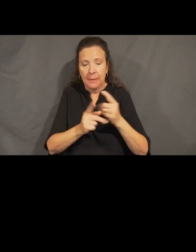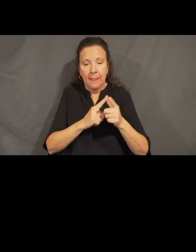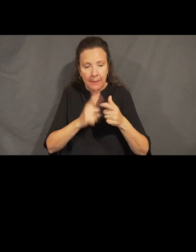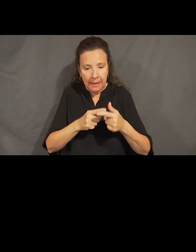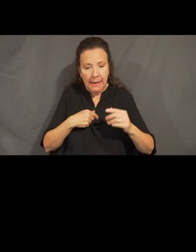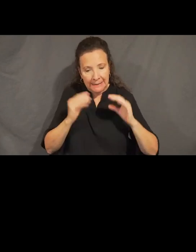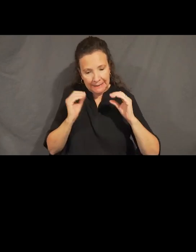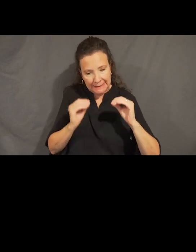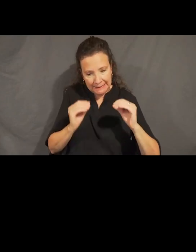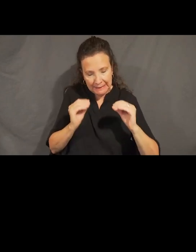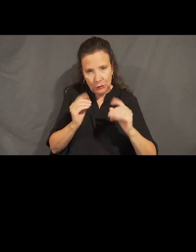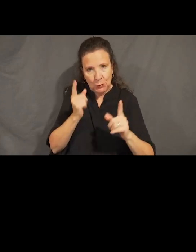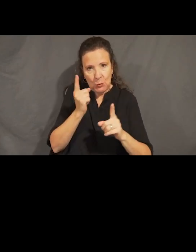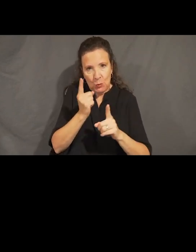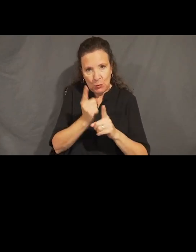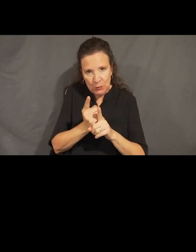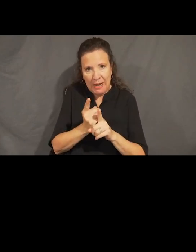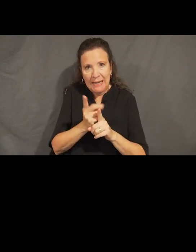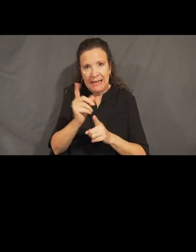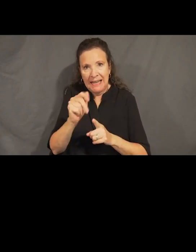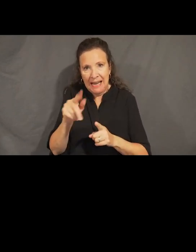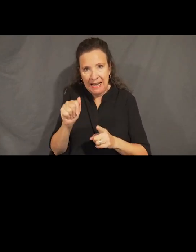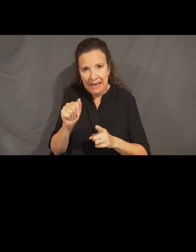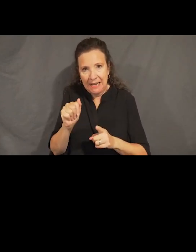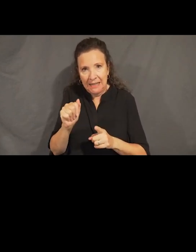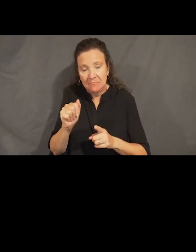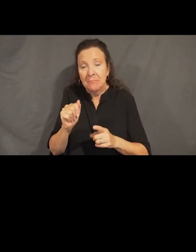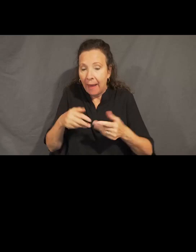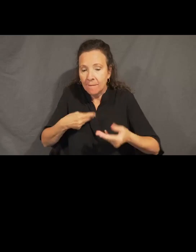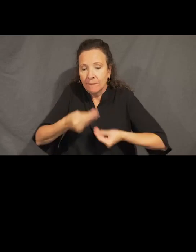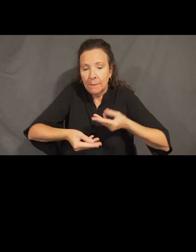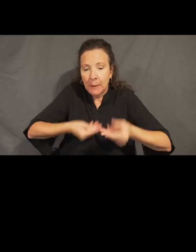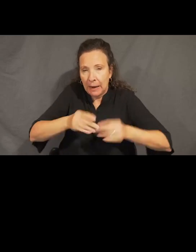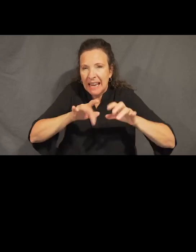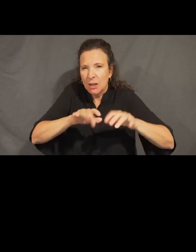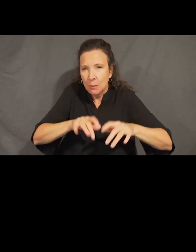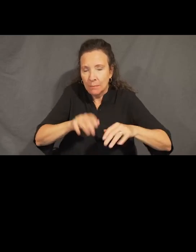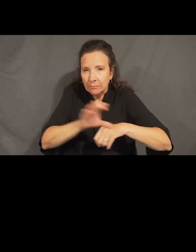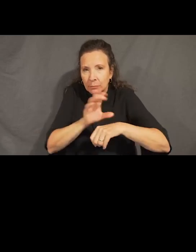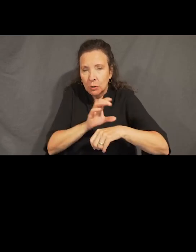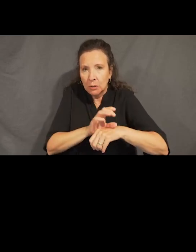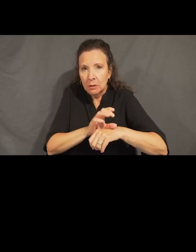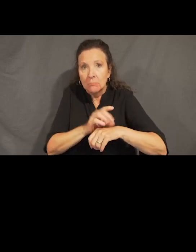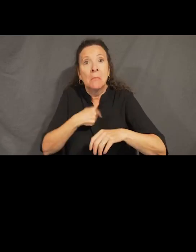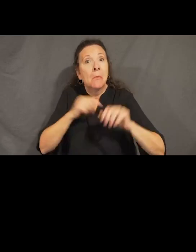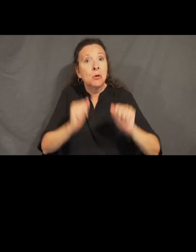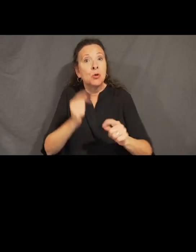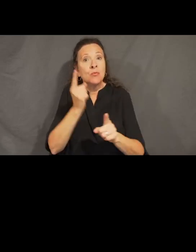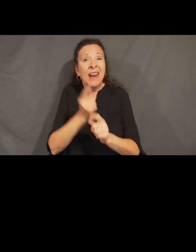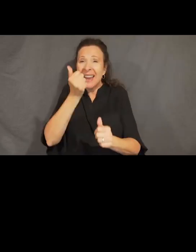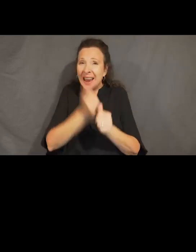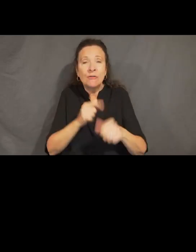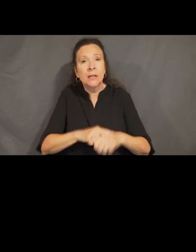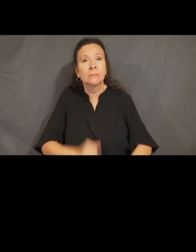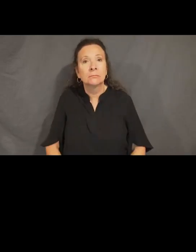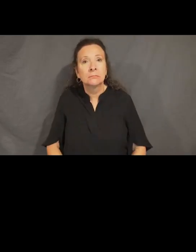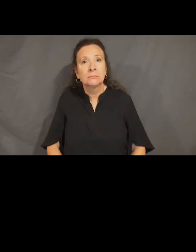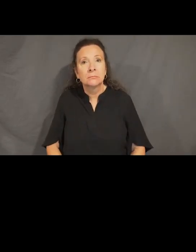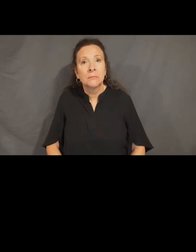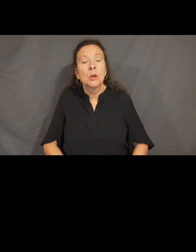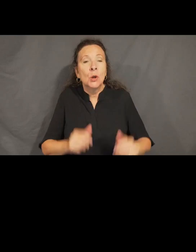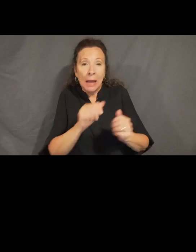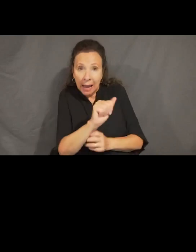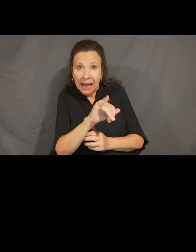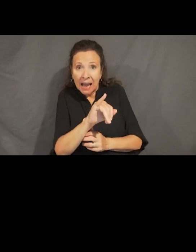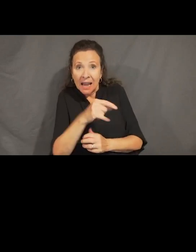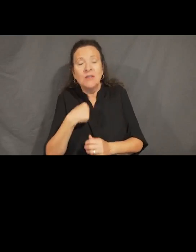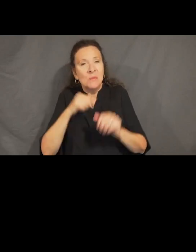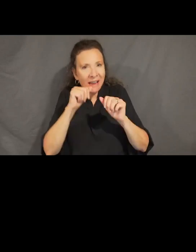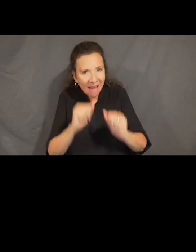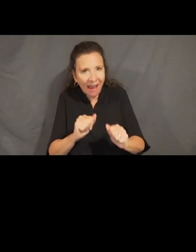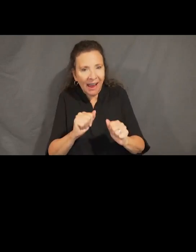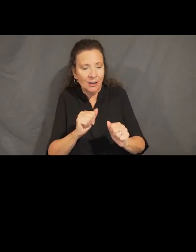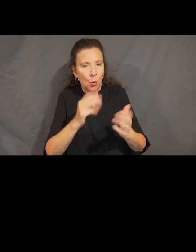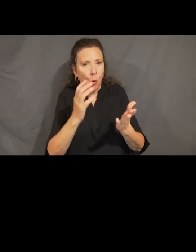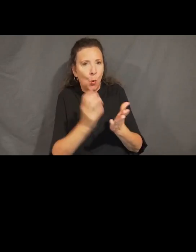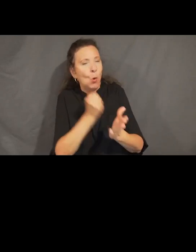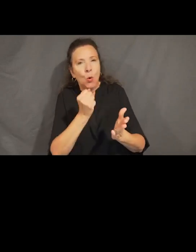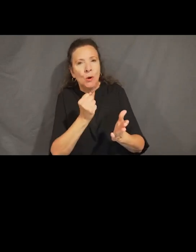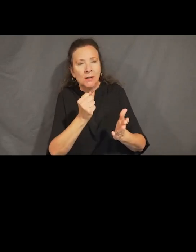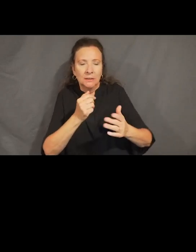could get it right every single time. We can take AI and use it for good. So, the first there was